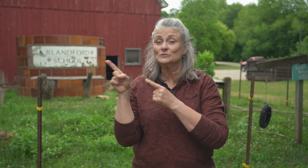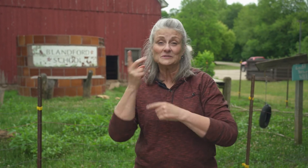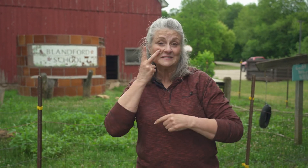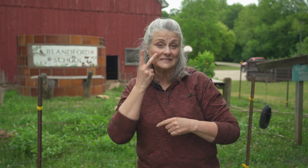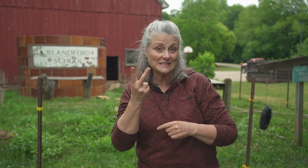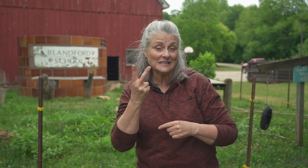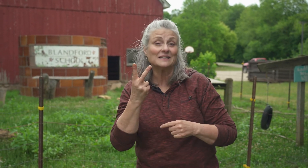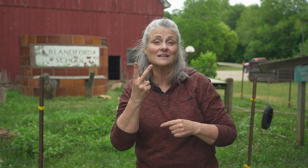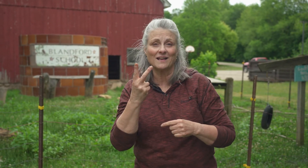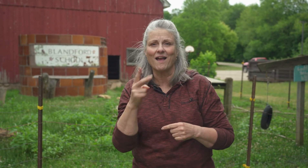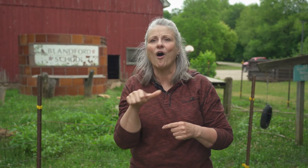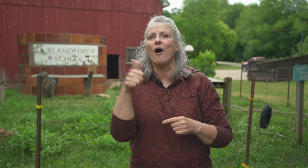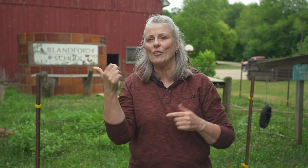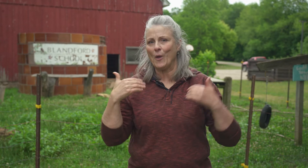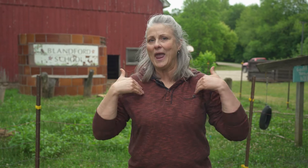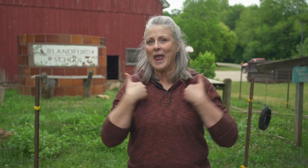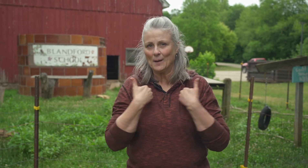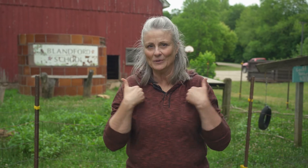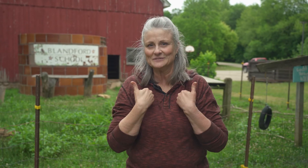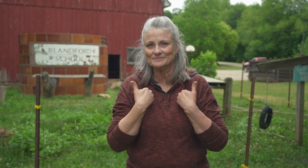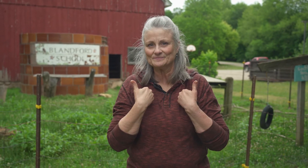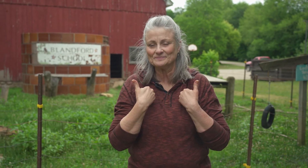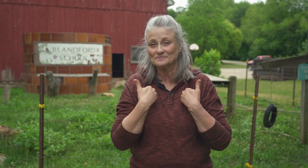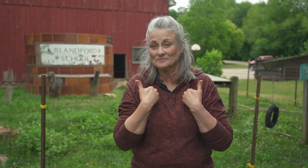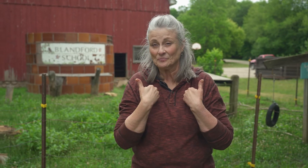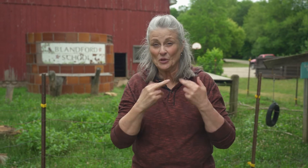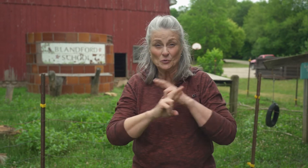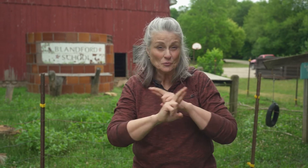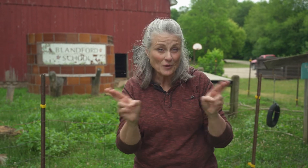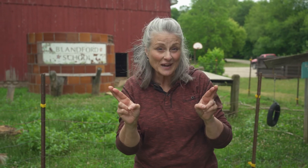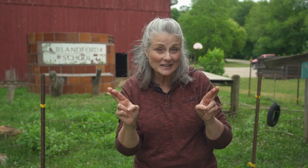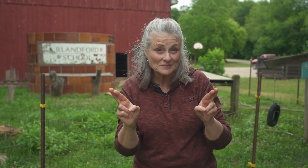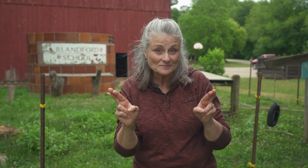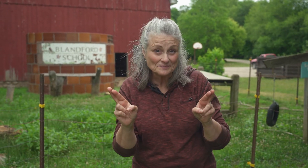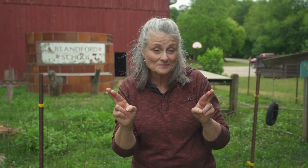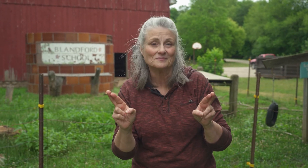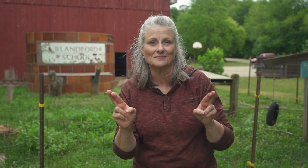And now we're going to go and see another animal that they have. Are you ready?